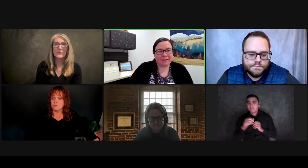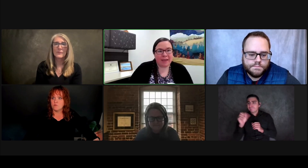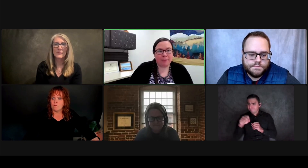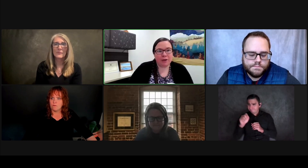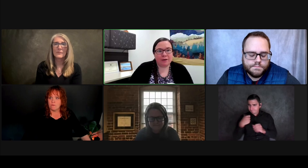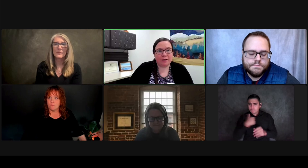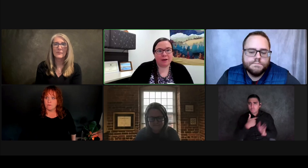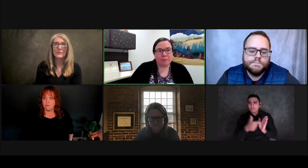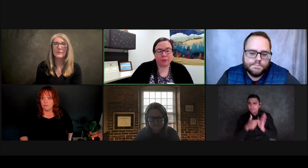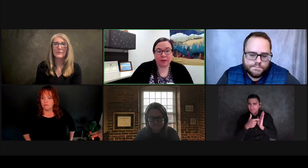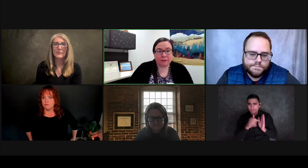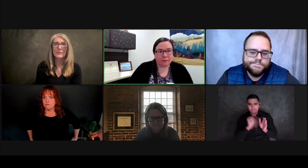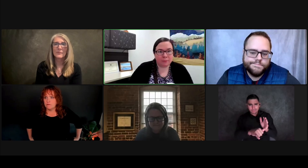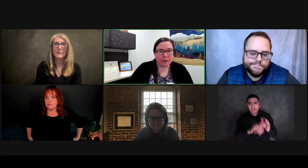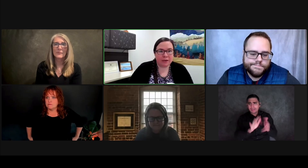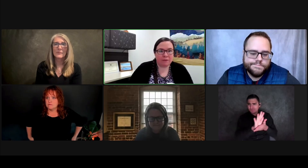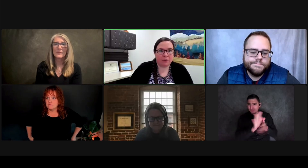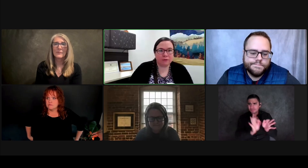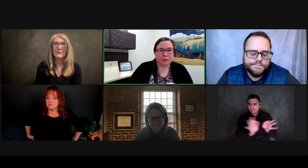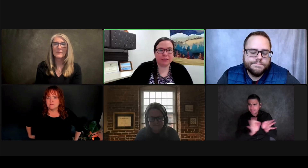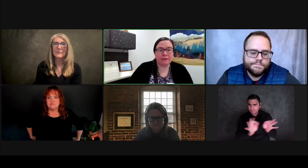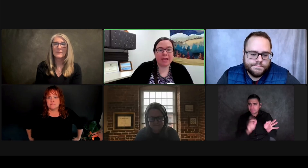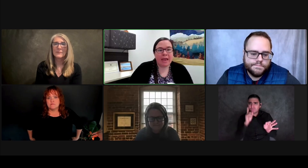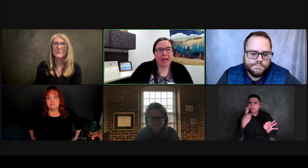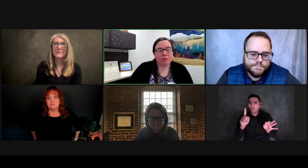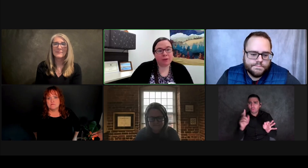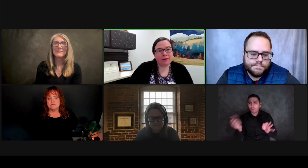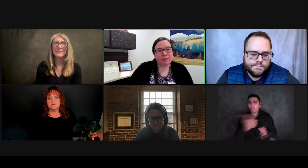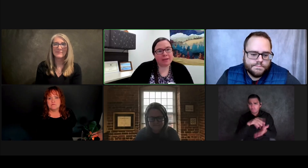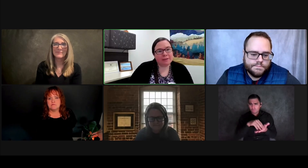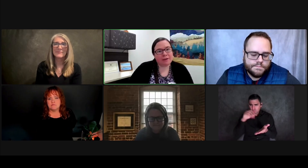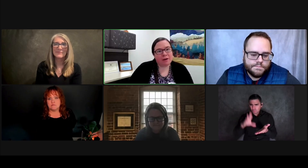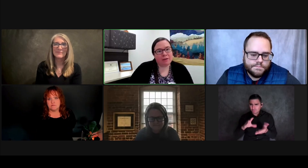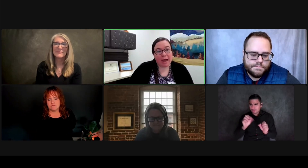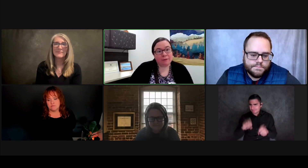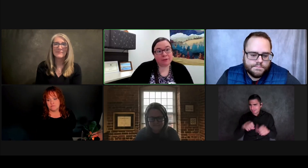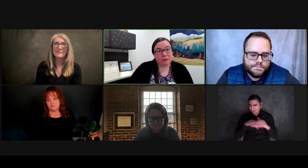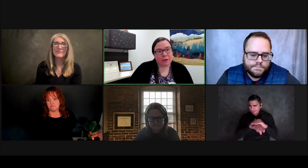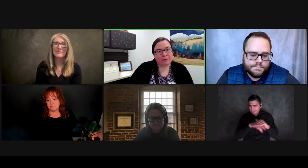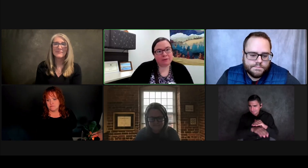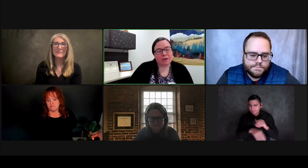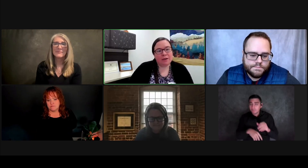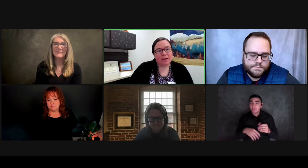is captioned for the accessibility of all students. And it really depends on the kind of situation.